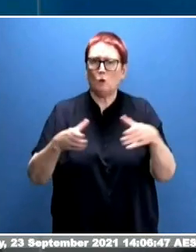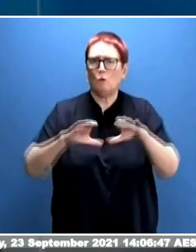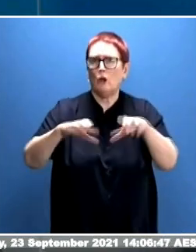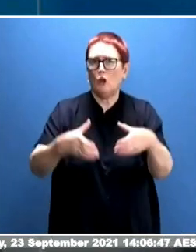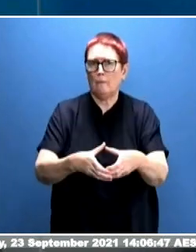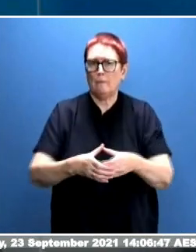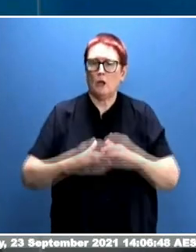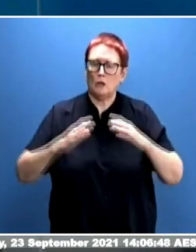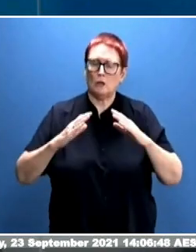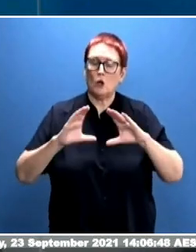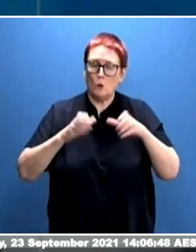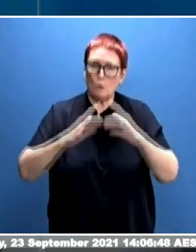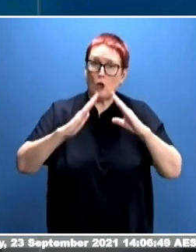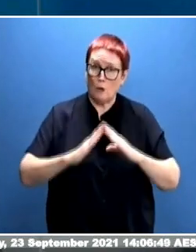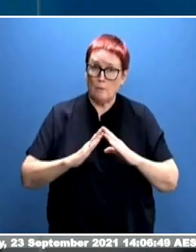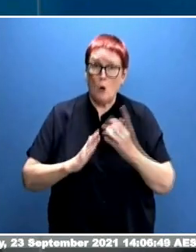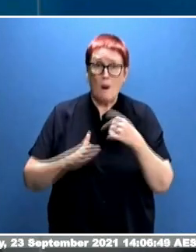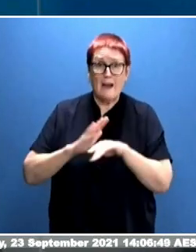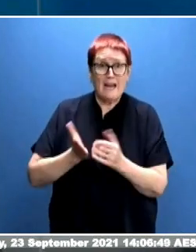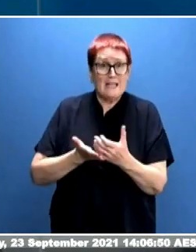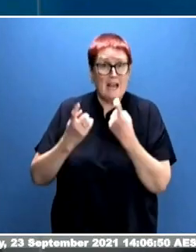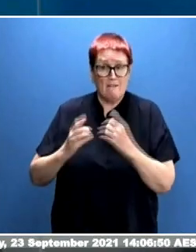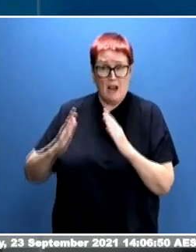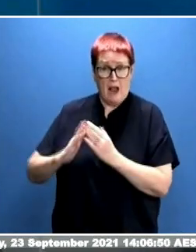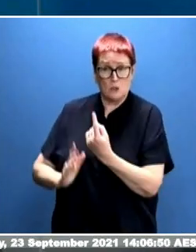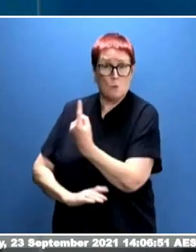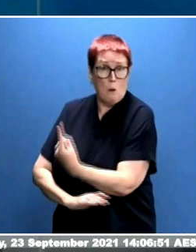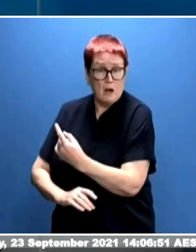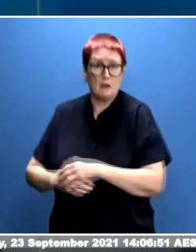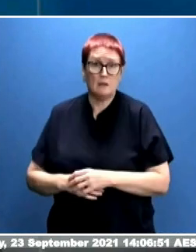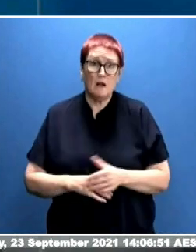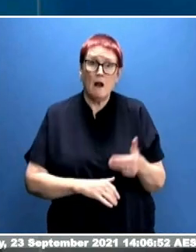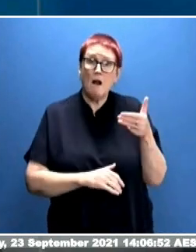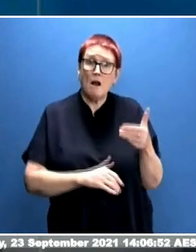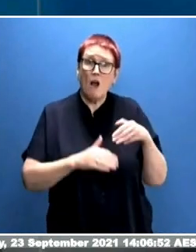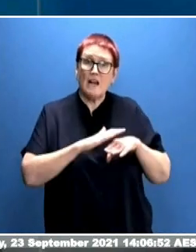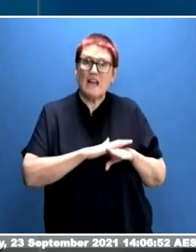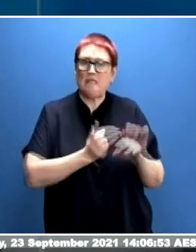One's in the Safe Care House and nine are in detention.